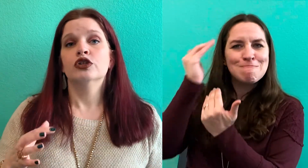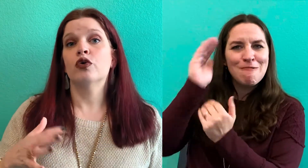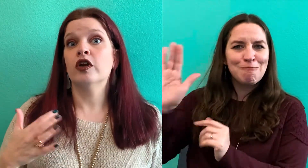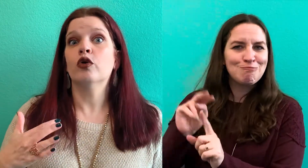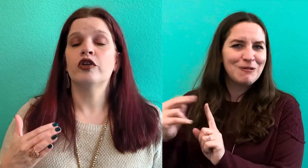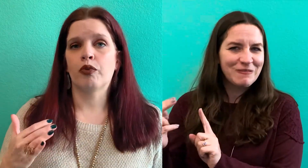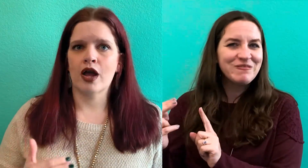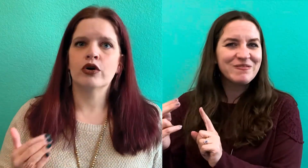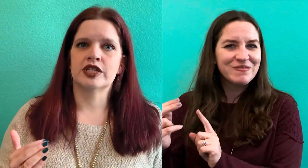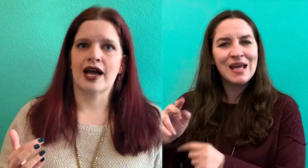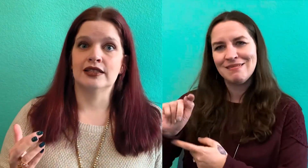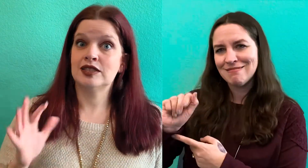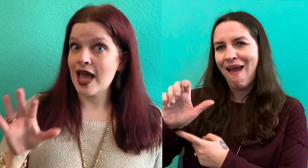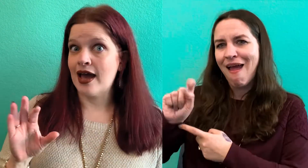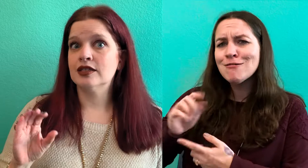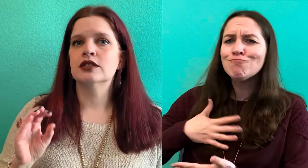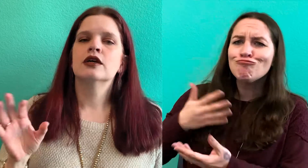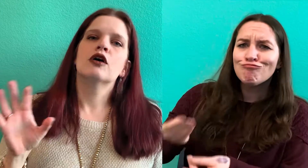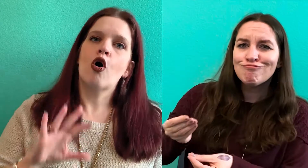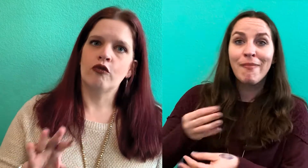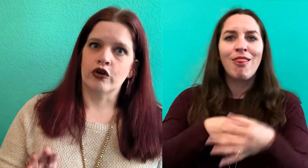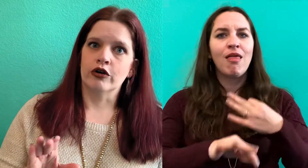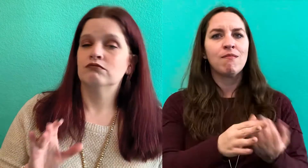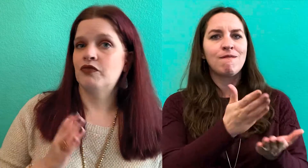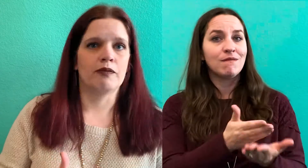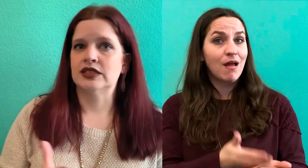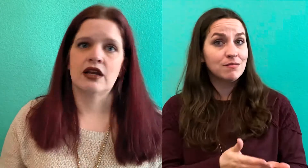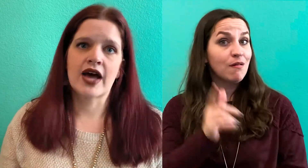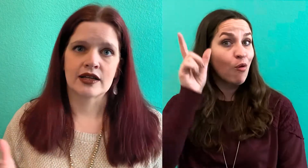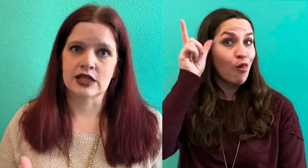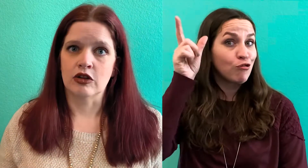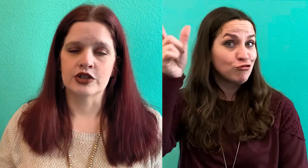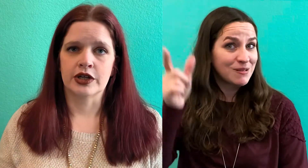So they're going to prioritize tact over the basic facts and logic.